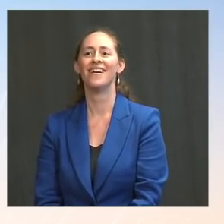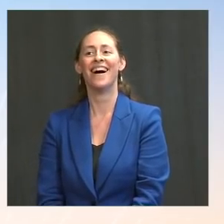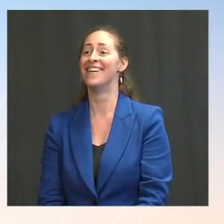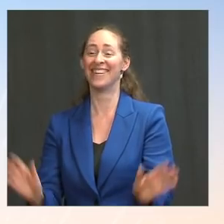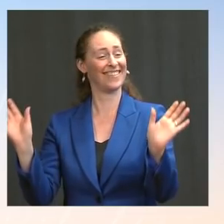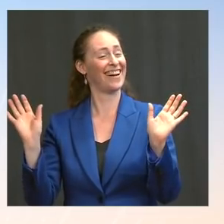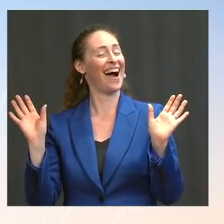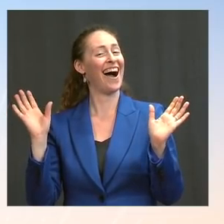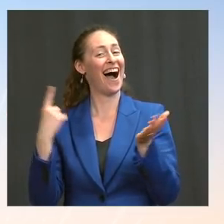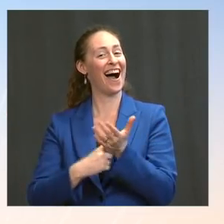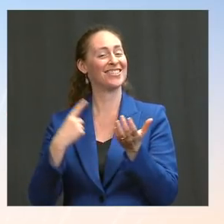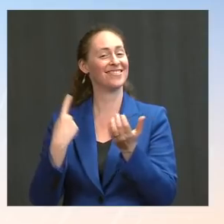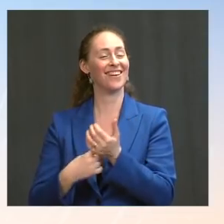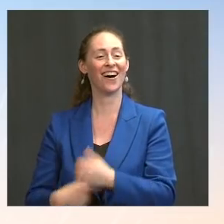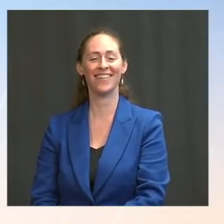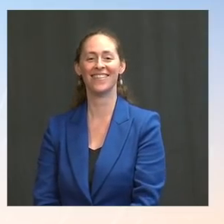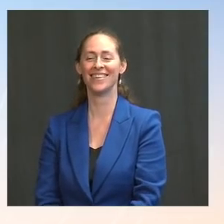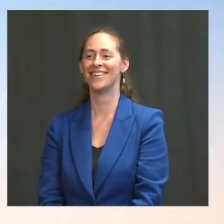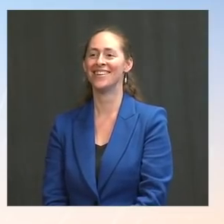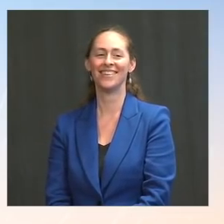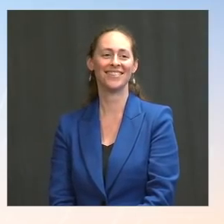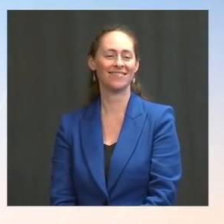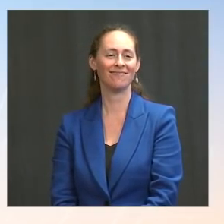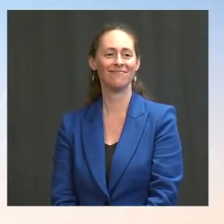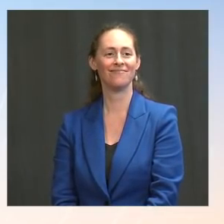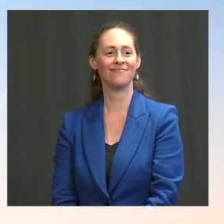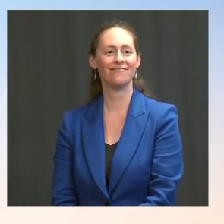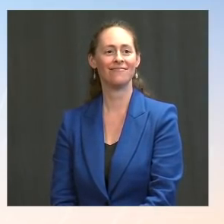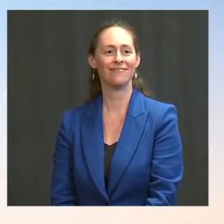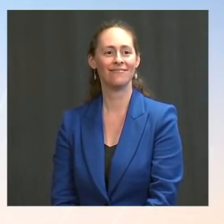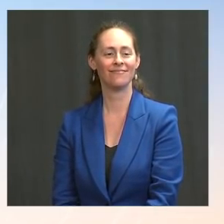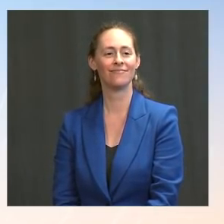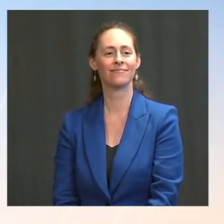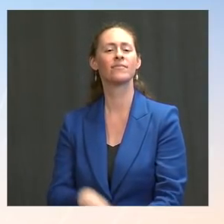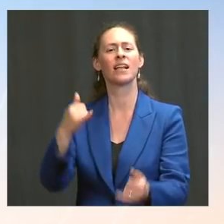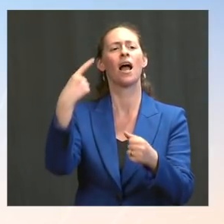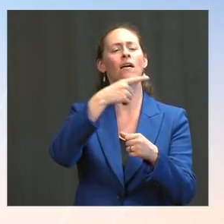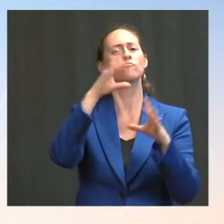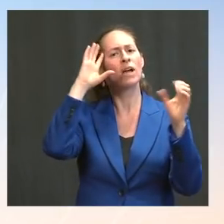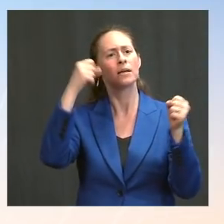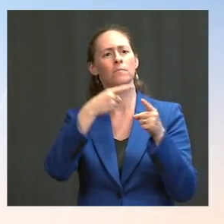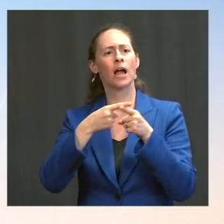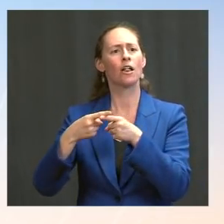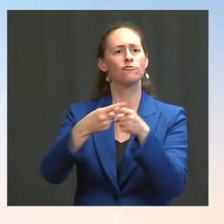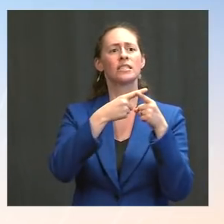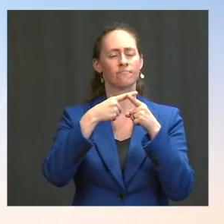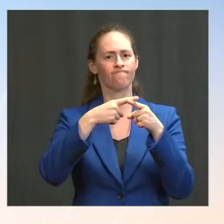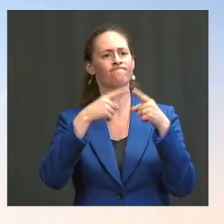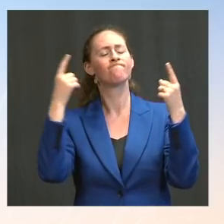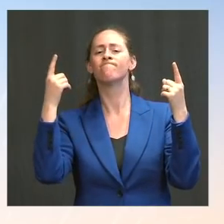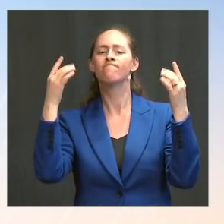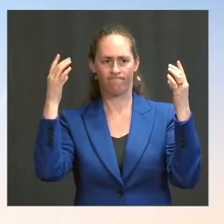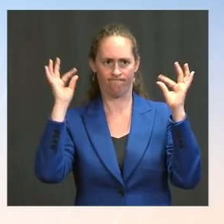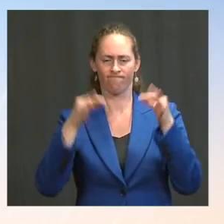So, the President of Belarus has shut the border to Ukraine. You've expressed concern about this halt to travel.